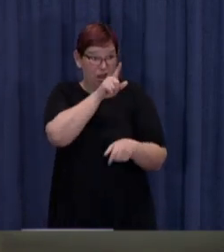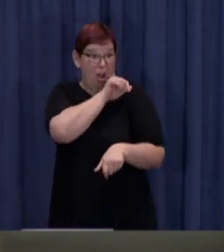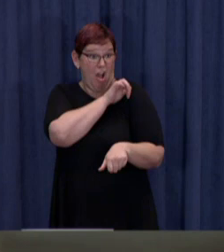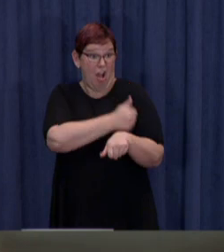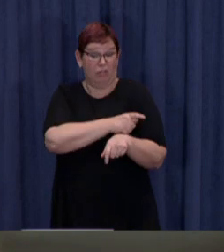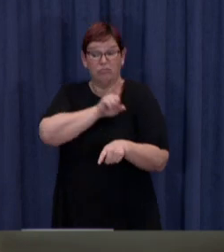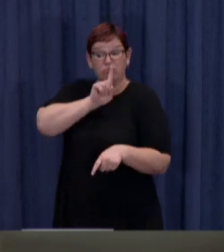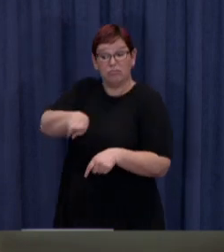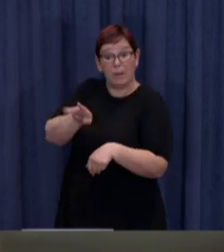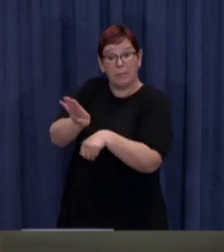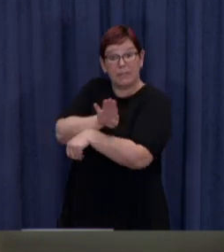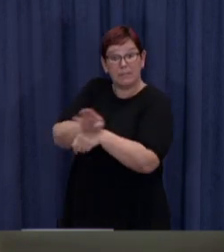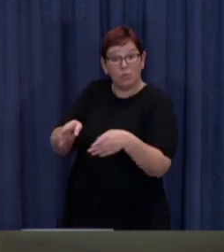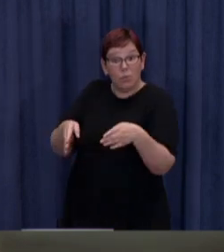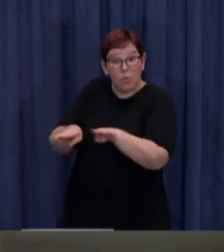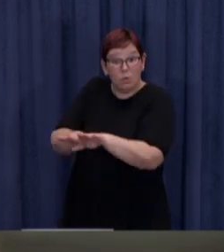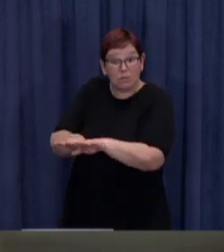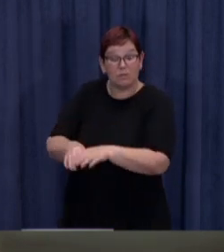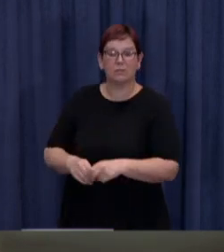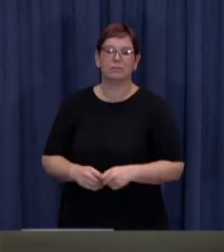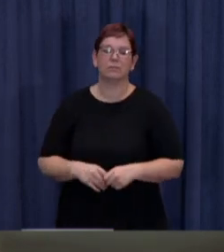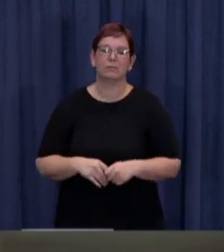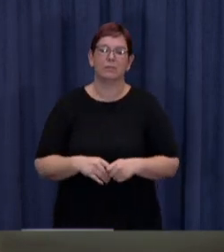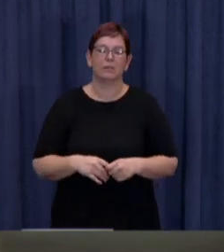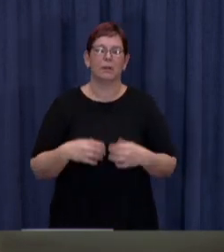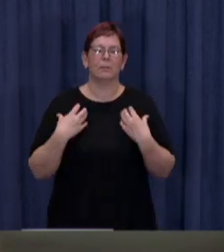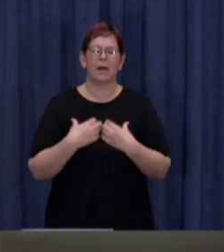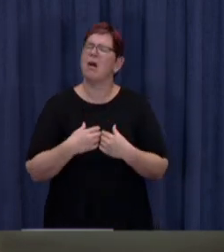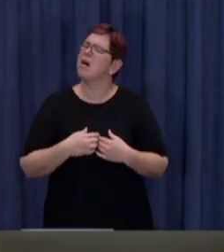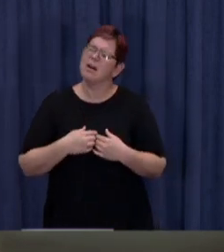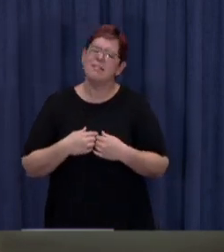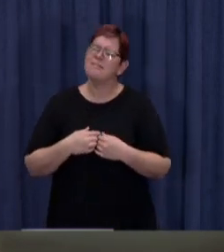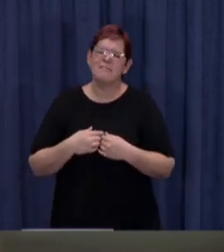are not orders that I gained any influence over you know because of this